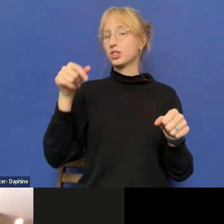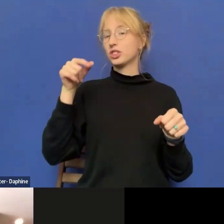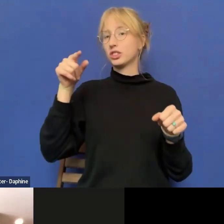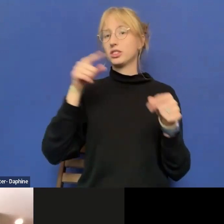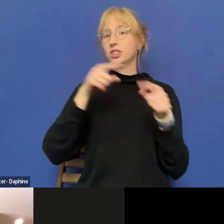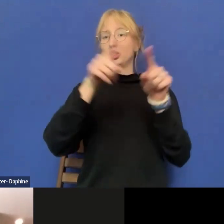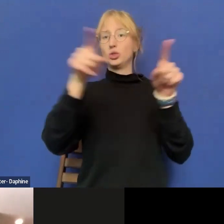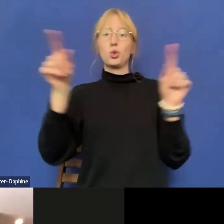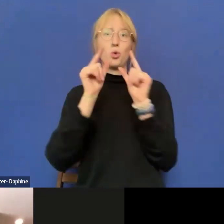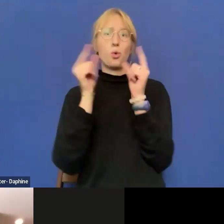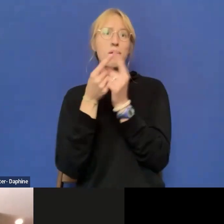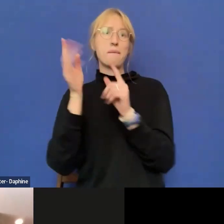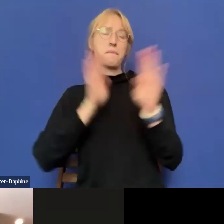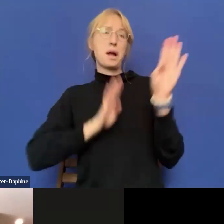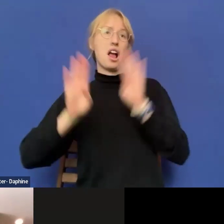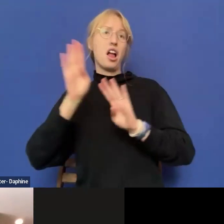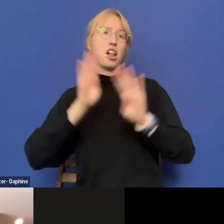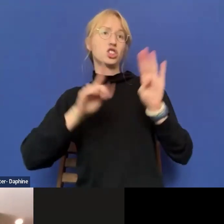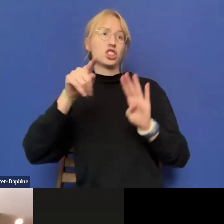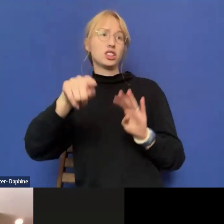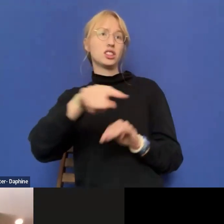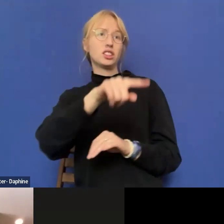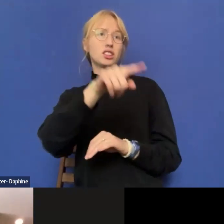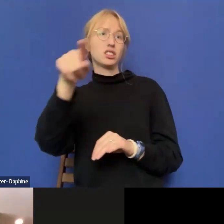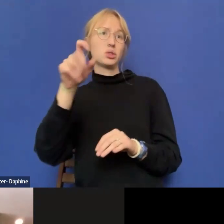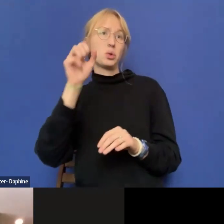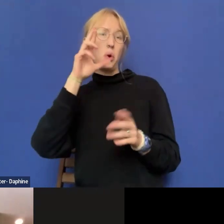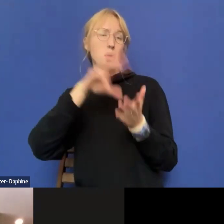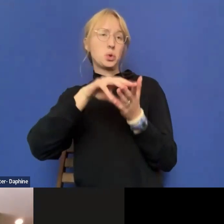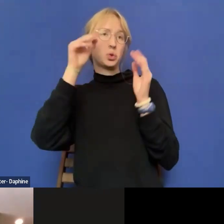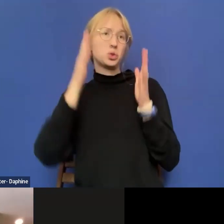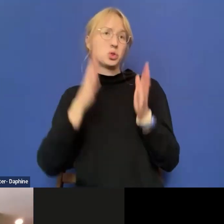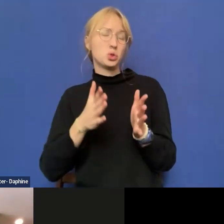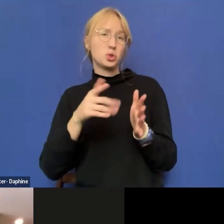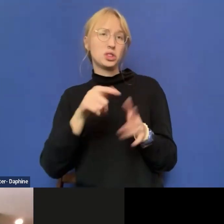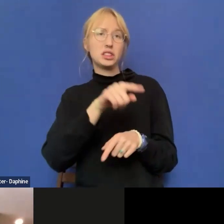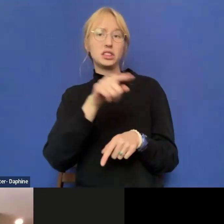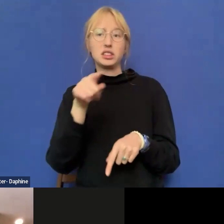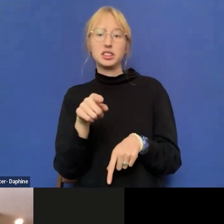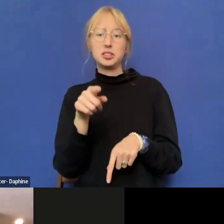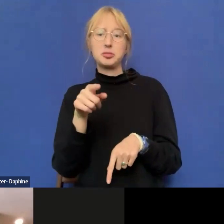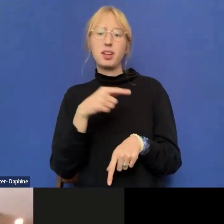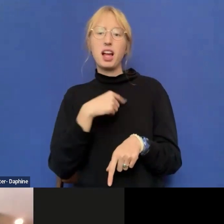biologists or biology student. Students. I would ask, oh what